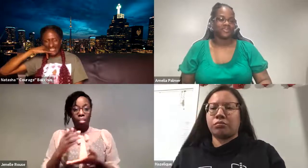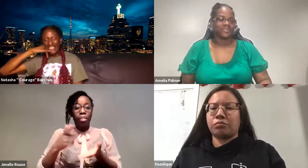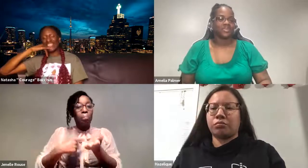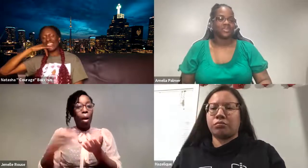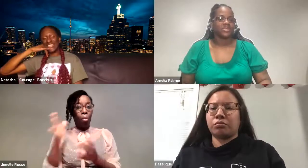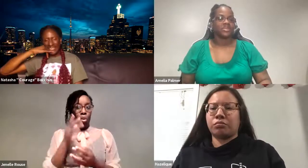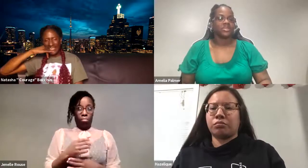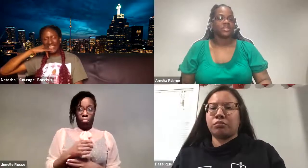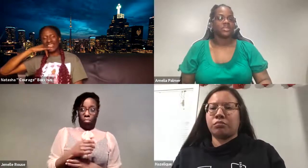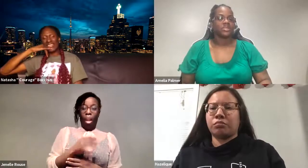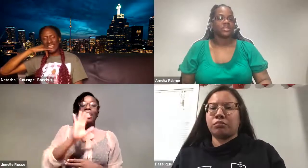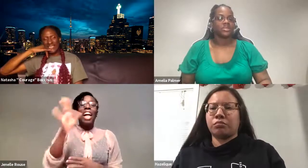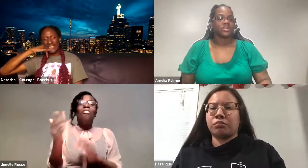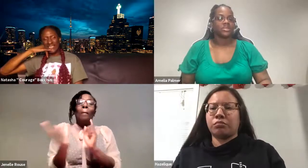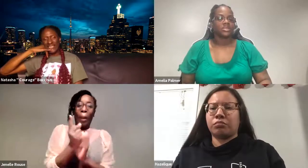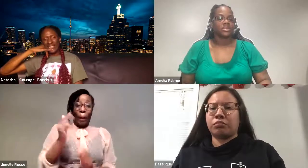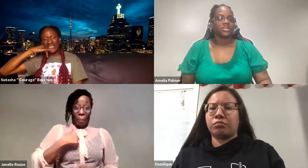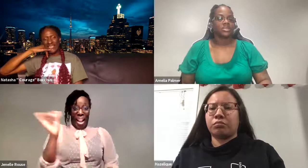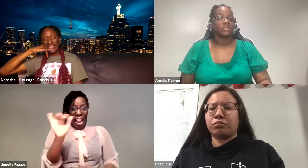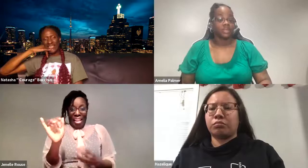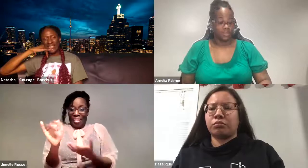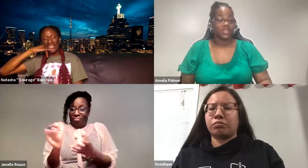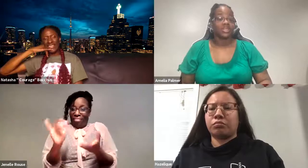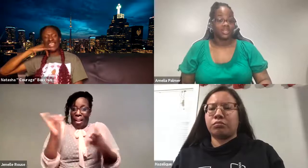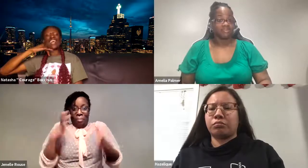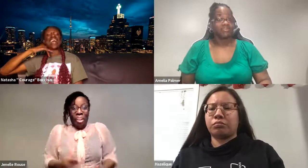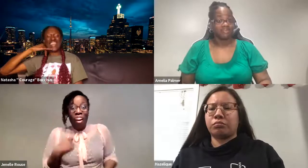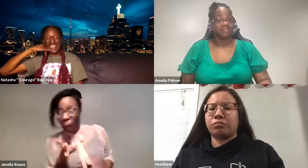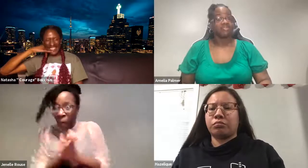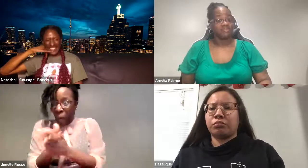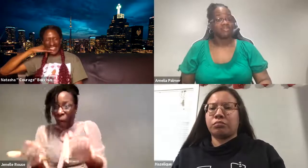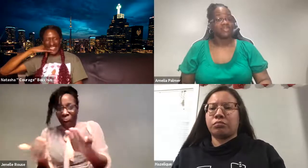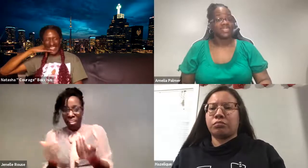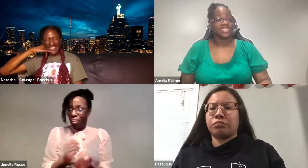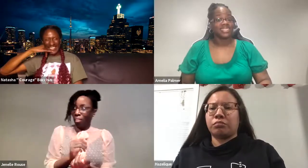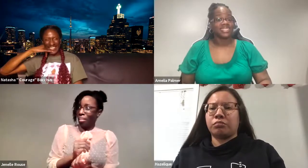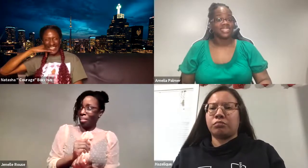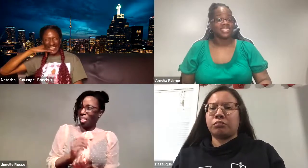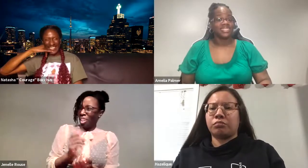that! please share!" and people be like oh why are you so excited and that's just who i am, i am